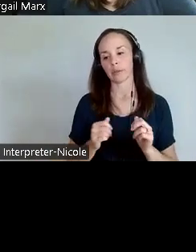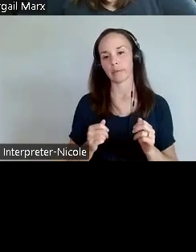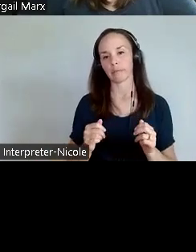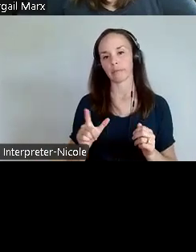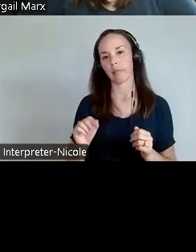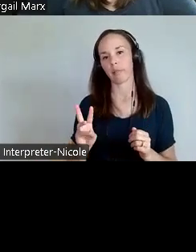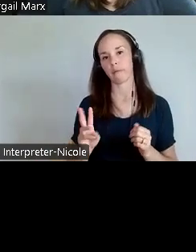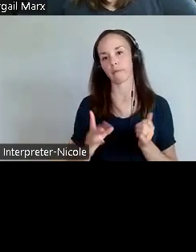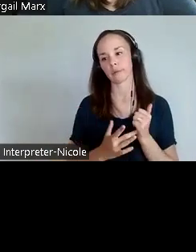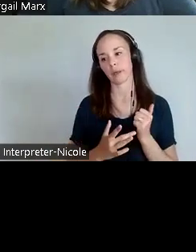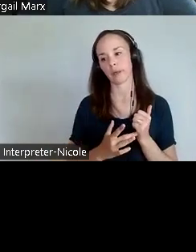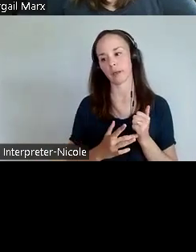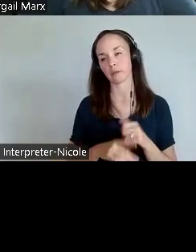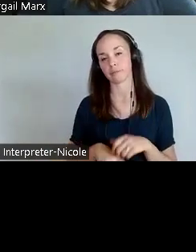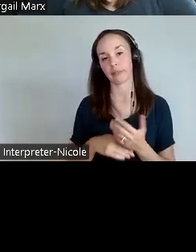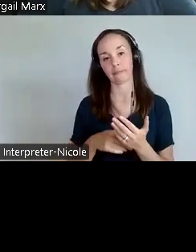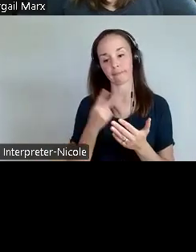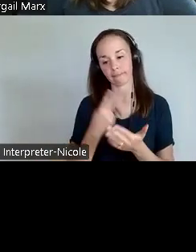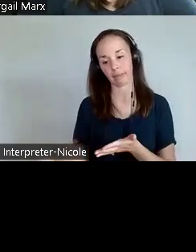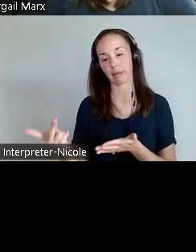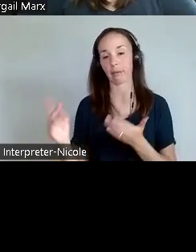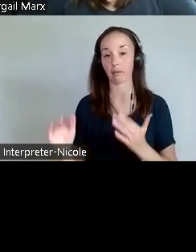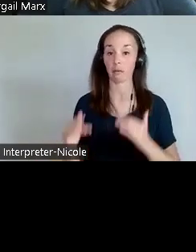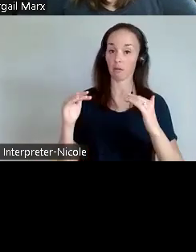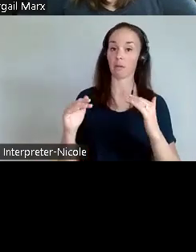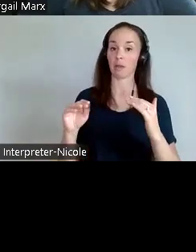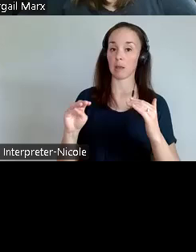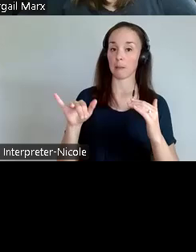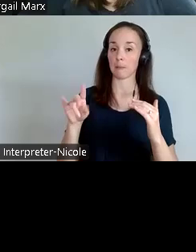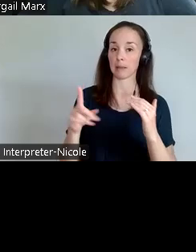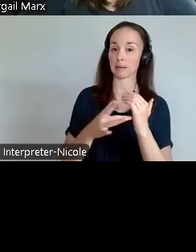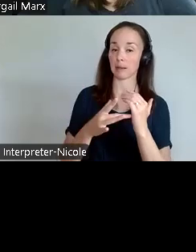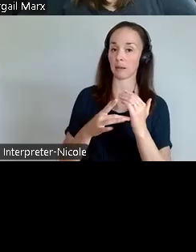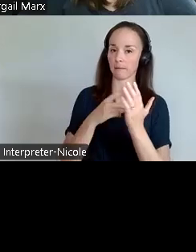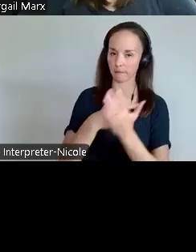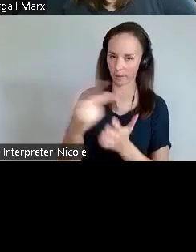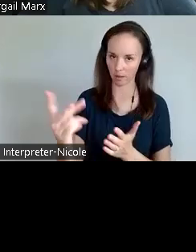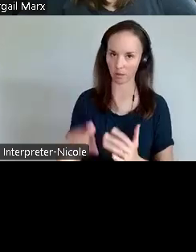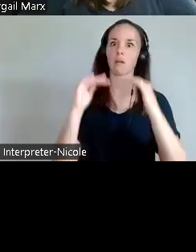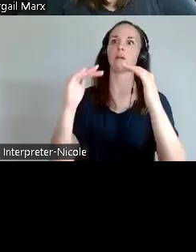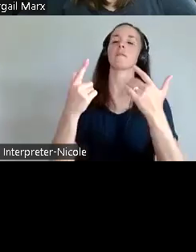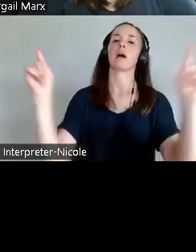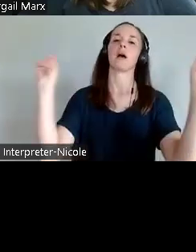So on this image on the screen, it says a continuum of considerations for assistive